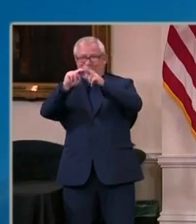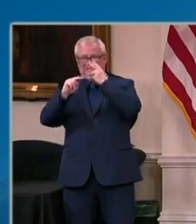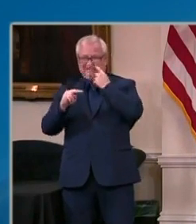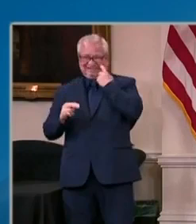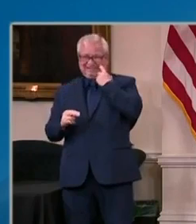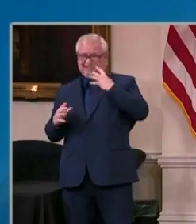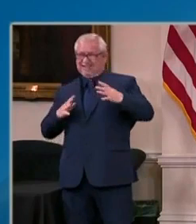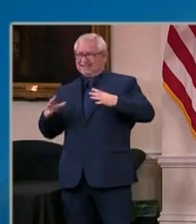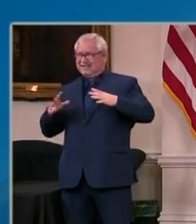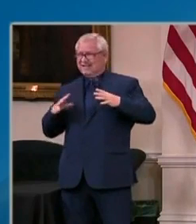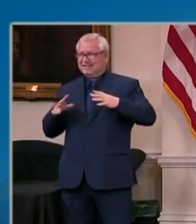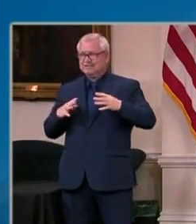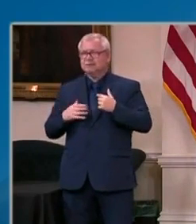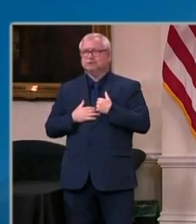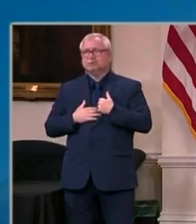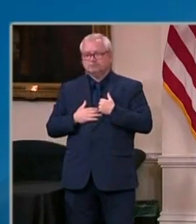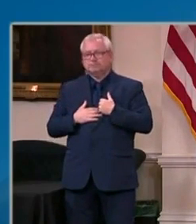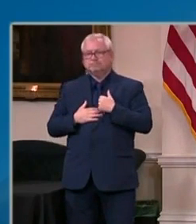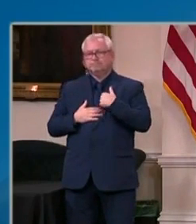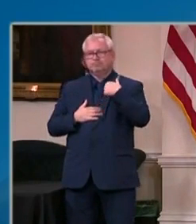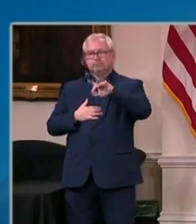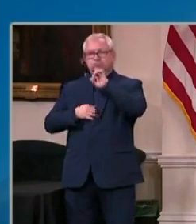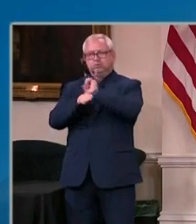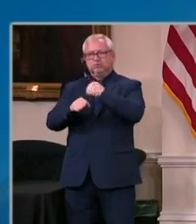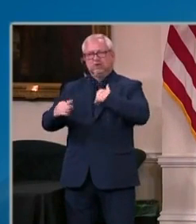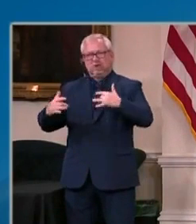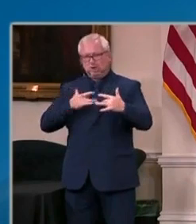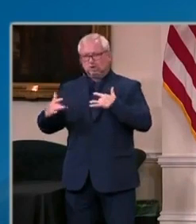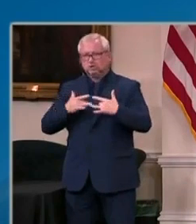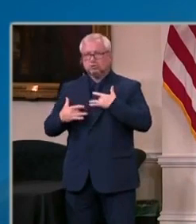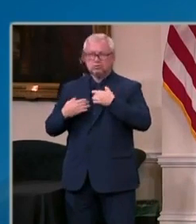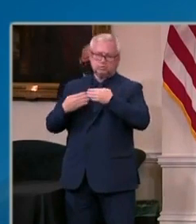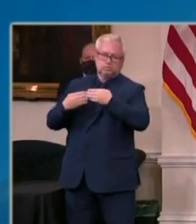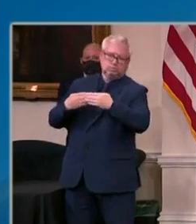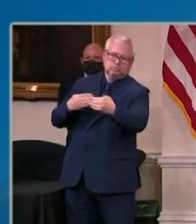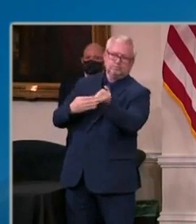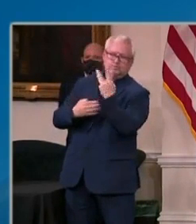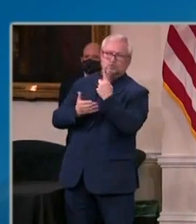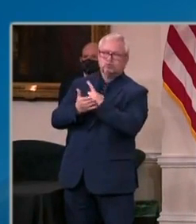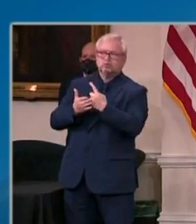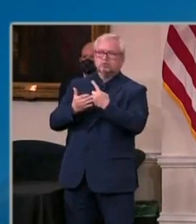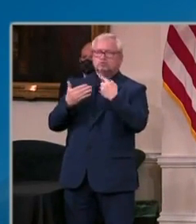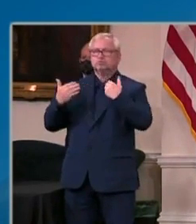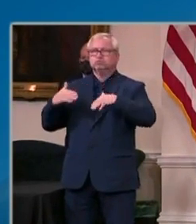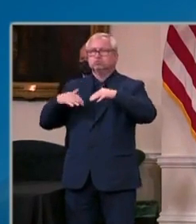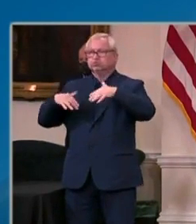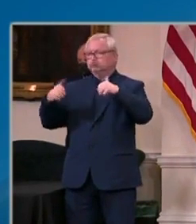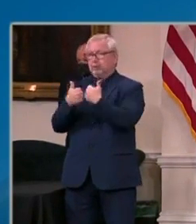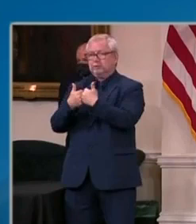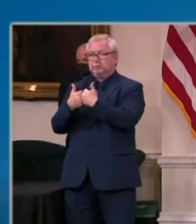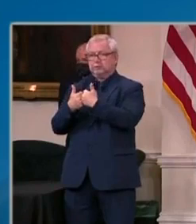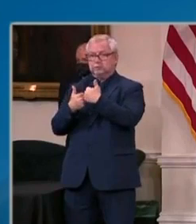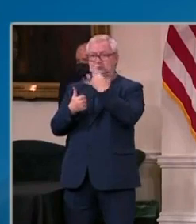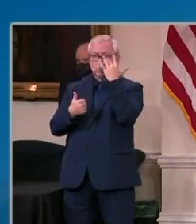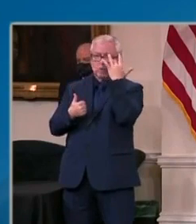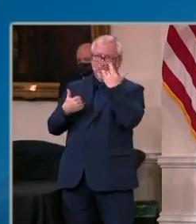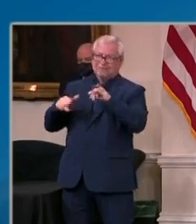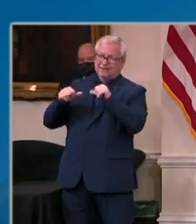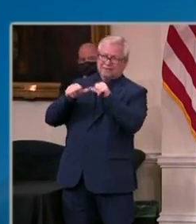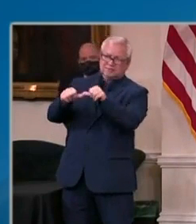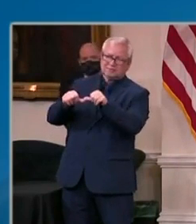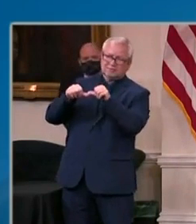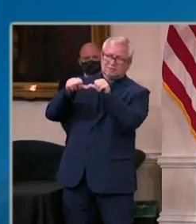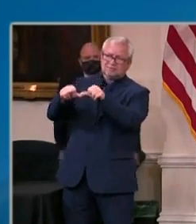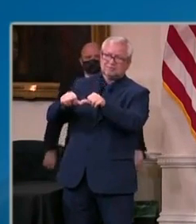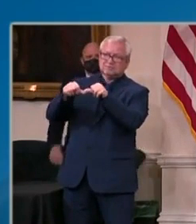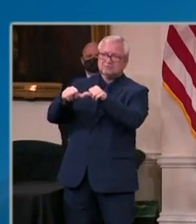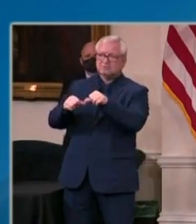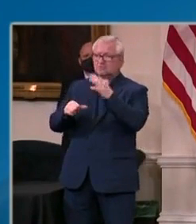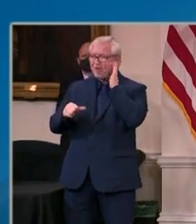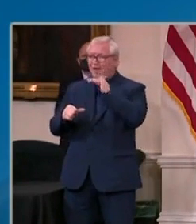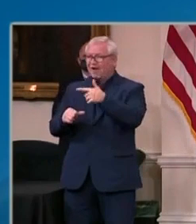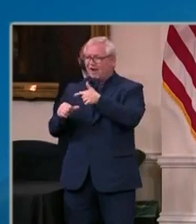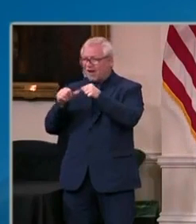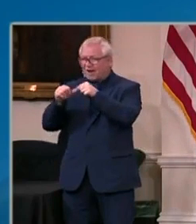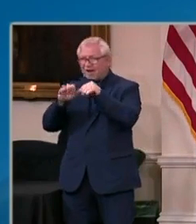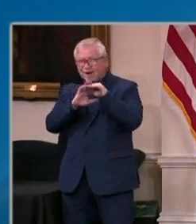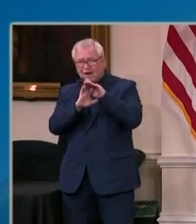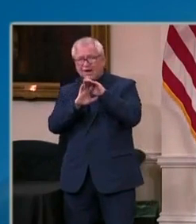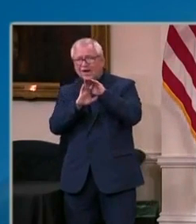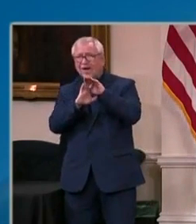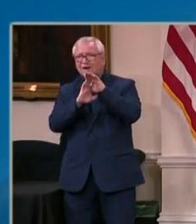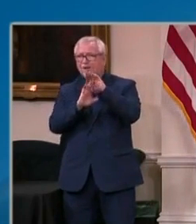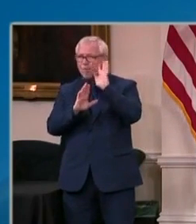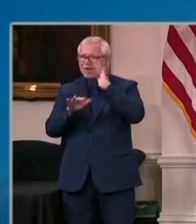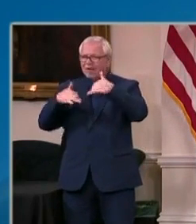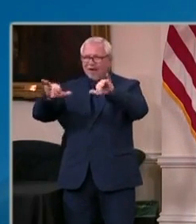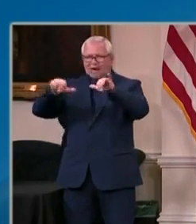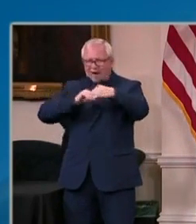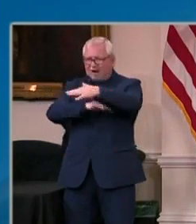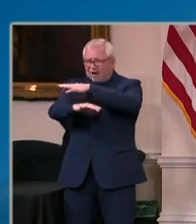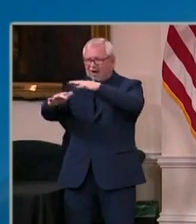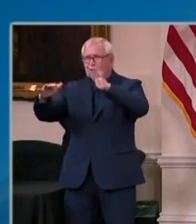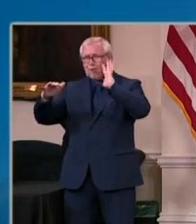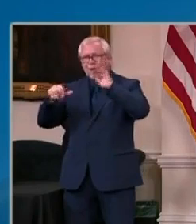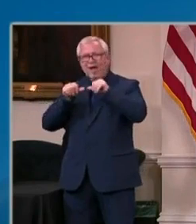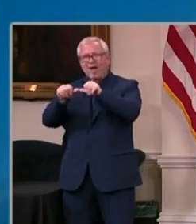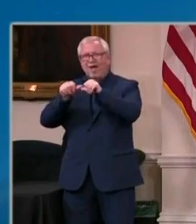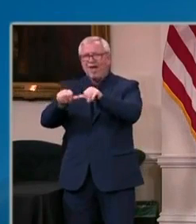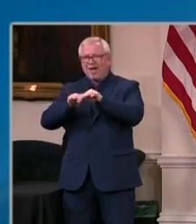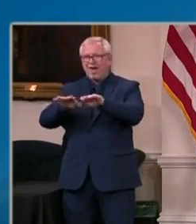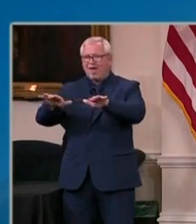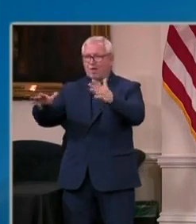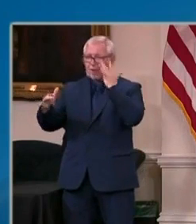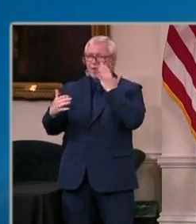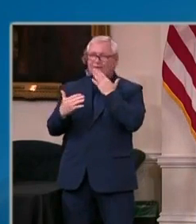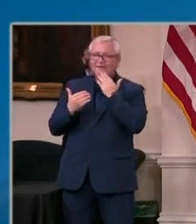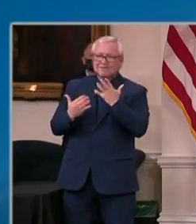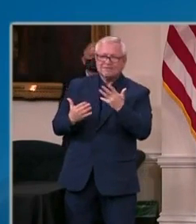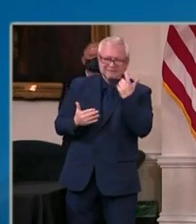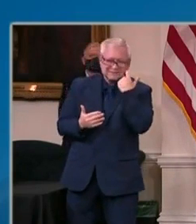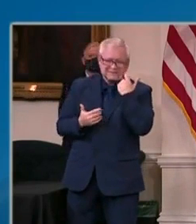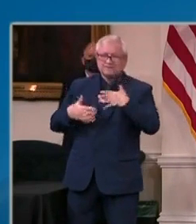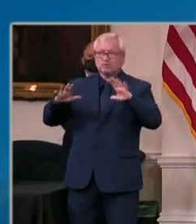DUE TO THE RISING NUMBER OF CASES AND RECENT HOLIDAYS, I'M VERY CONCERNED THAT THESE NEXT FEW WEEKS AND MONTHS WILL BE CHALLENGING AS A RESULT OF CONTINUED AND LIKELY ACCELERATED